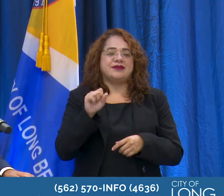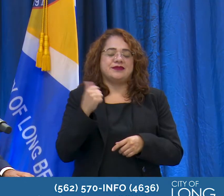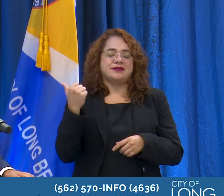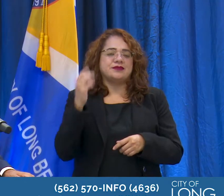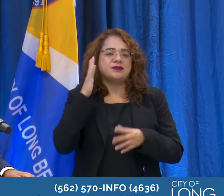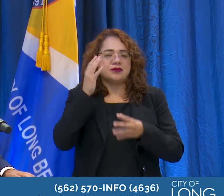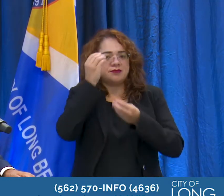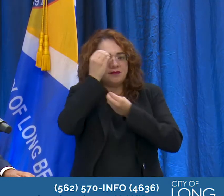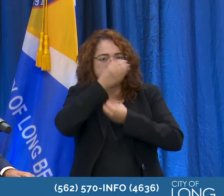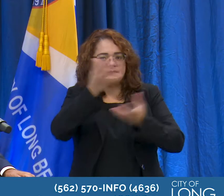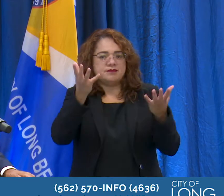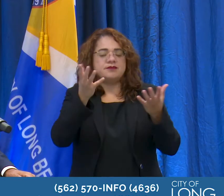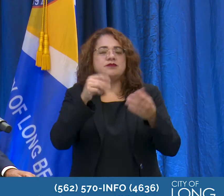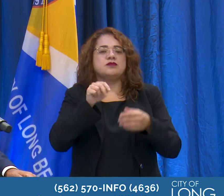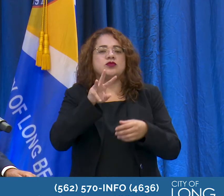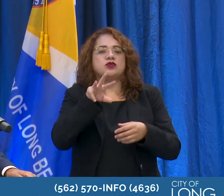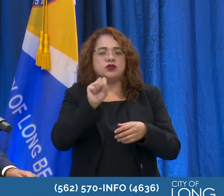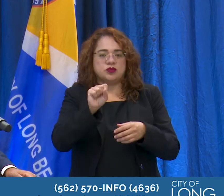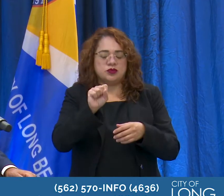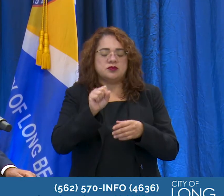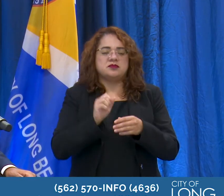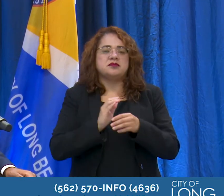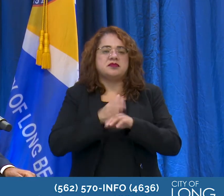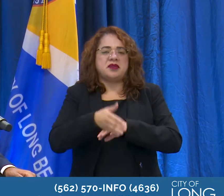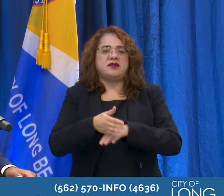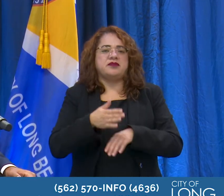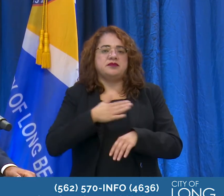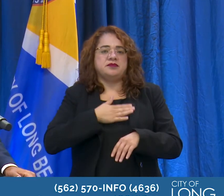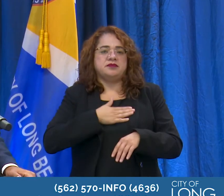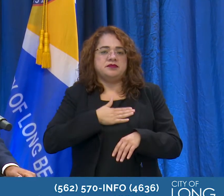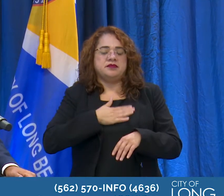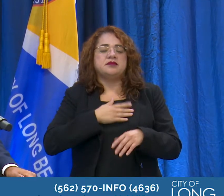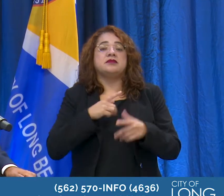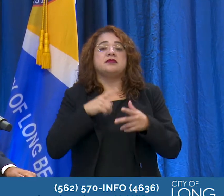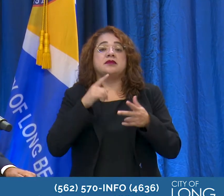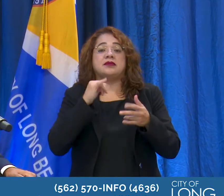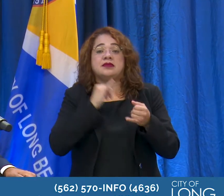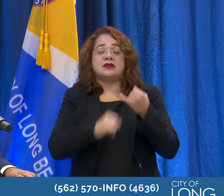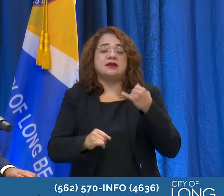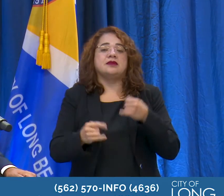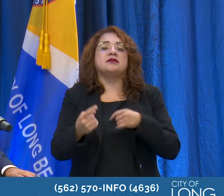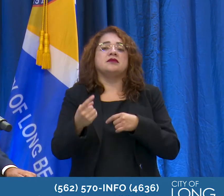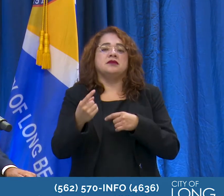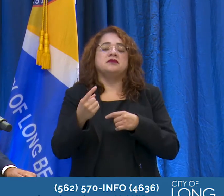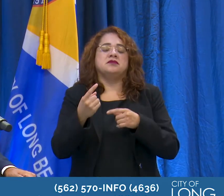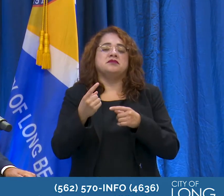answering any questions that the press might have. I do want to start though with an important message about what's happening right now with